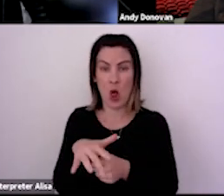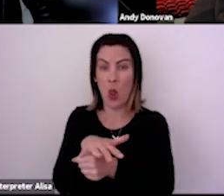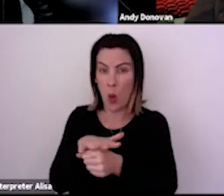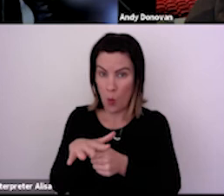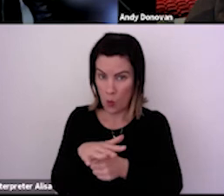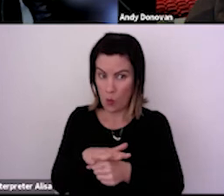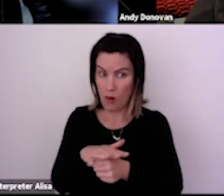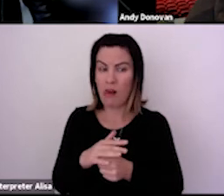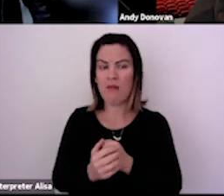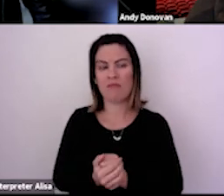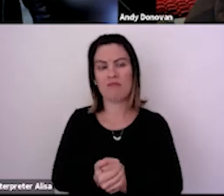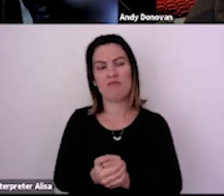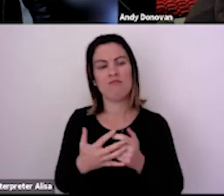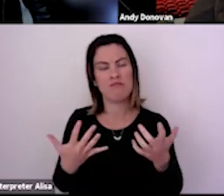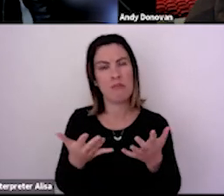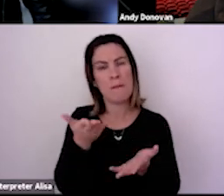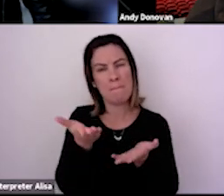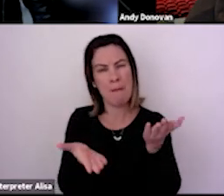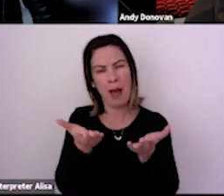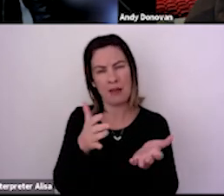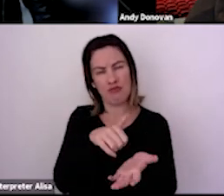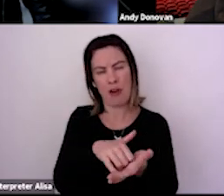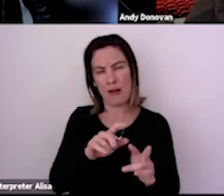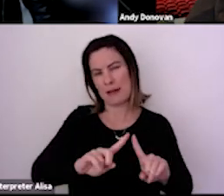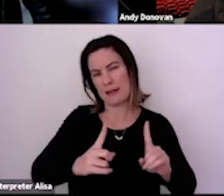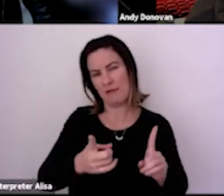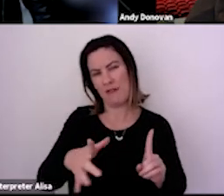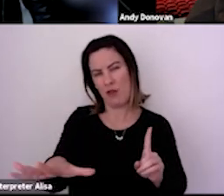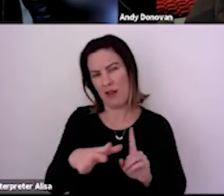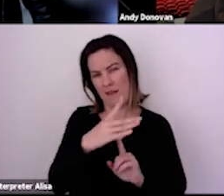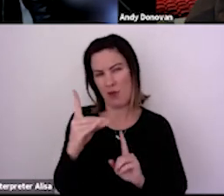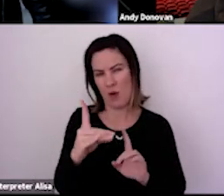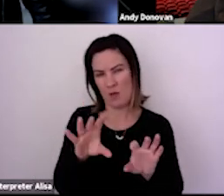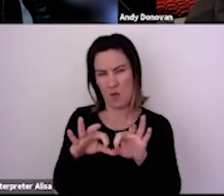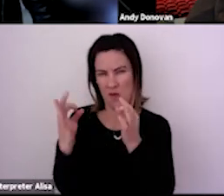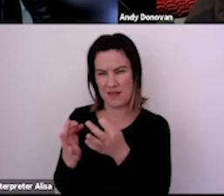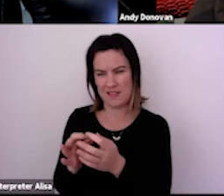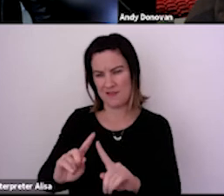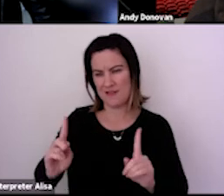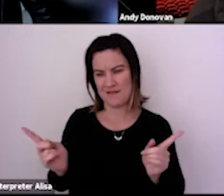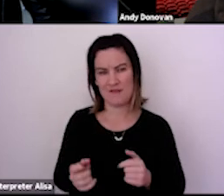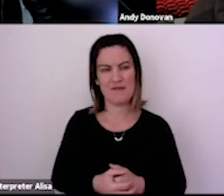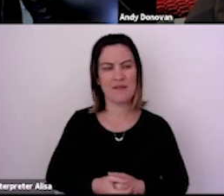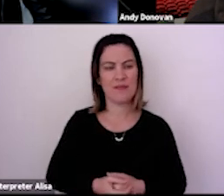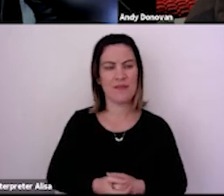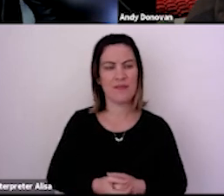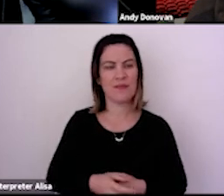is different for everyone. Looking at ways to spark joy and create experiences that are light-hearted - I will use